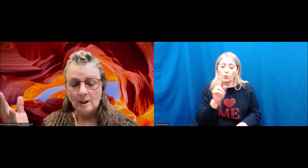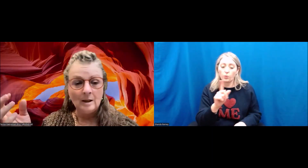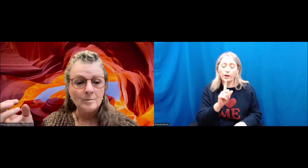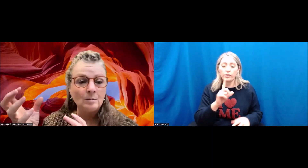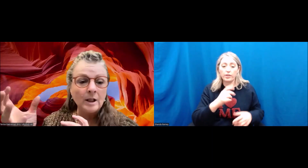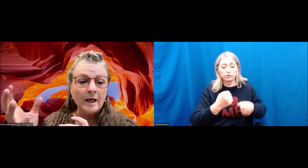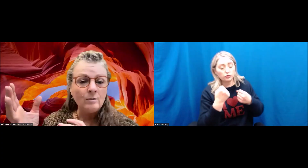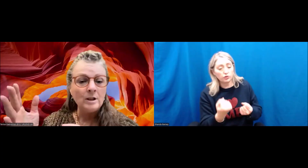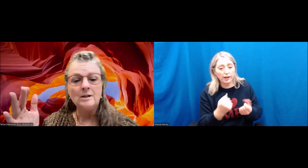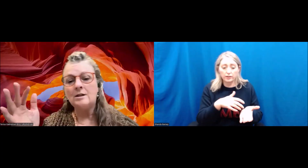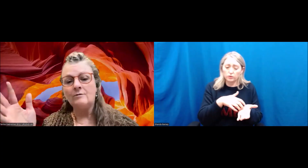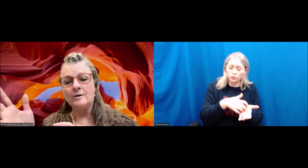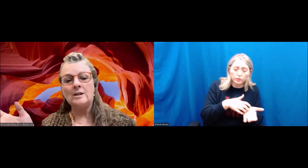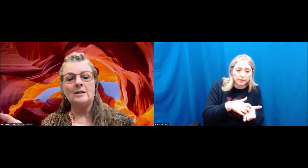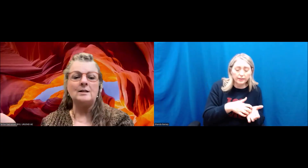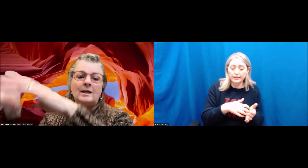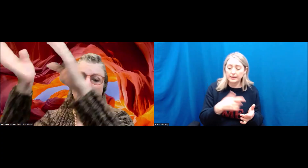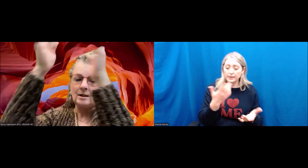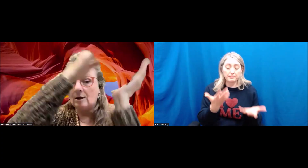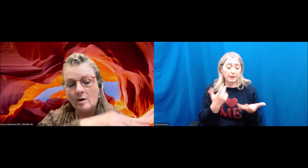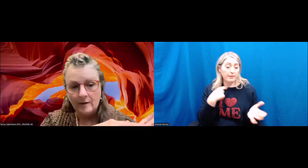picking up some language differences that's going to go